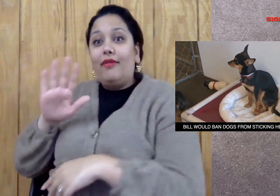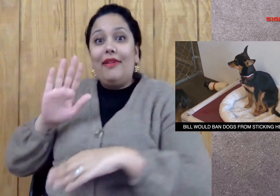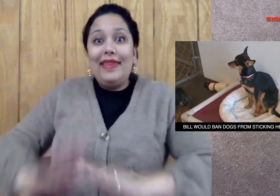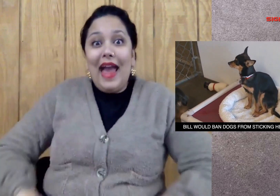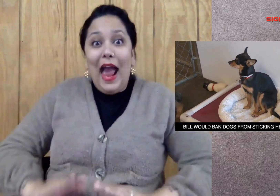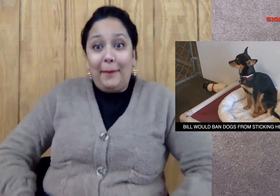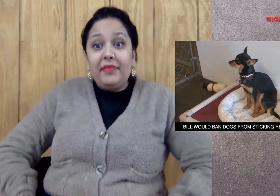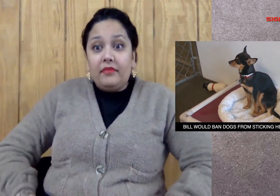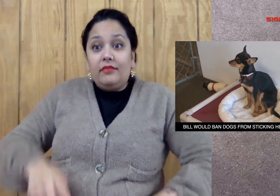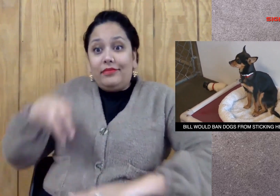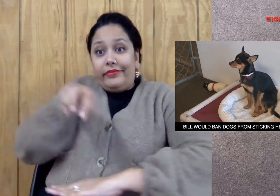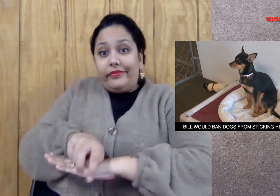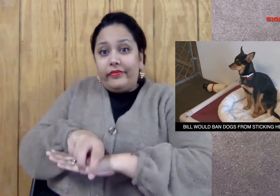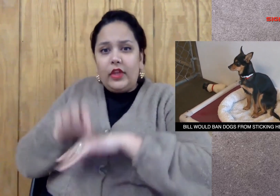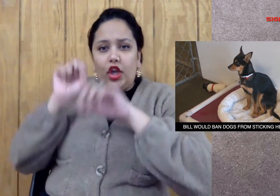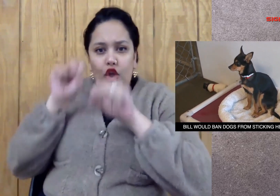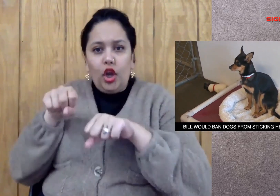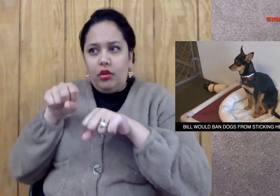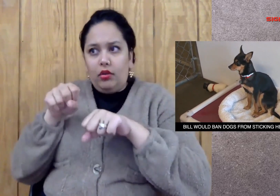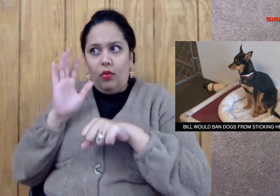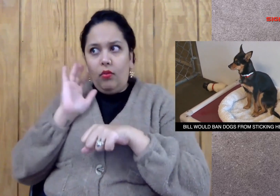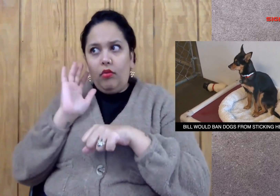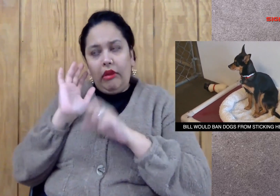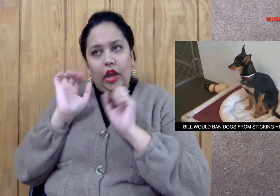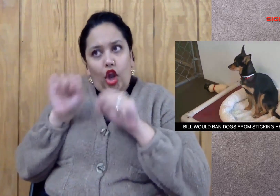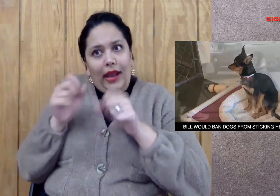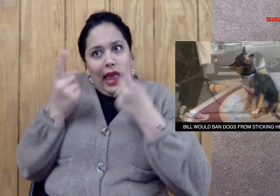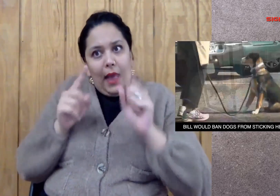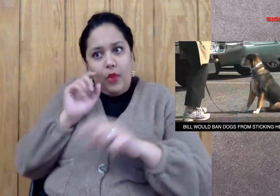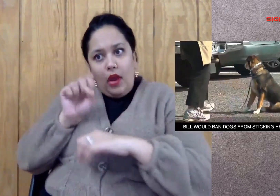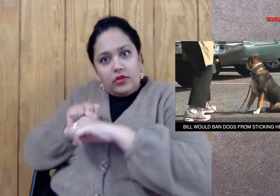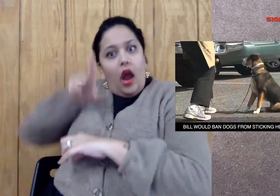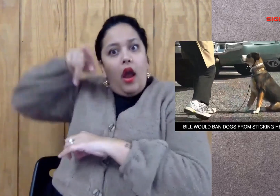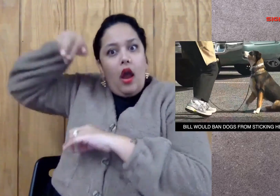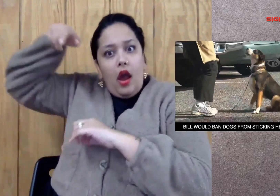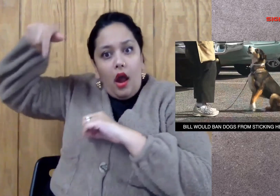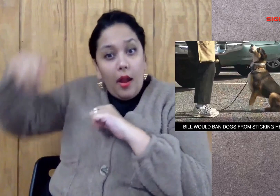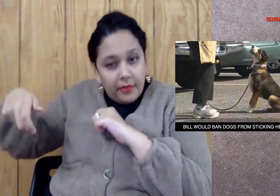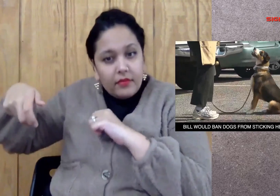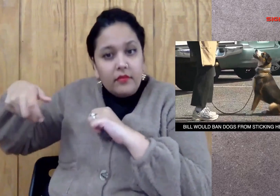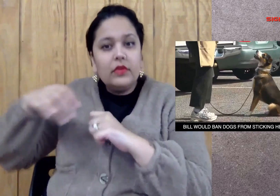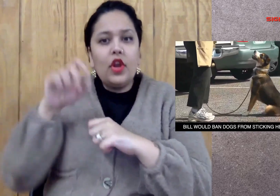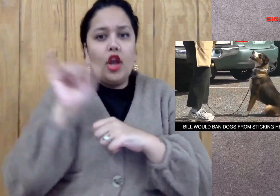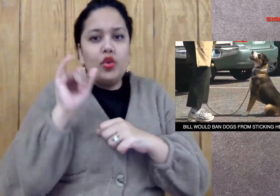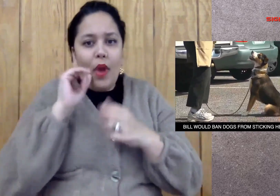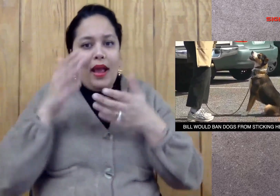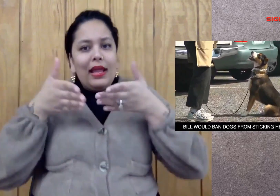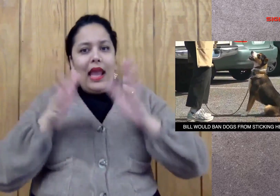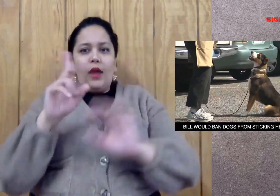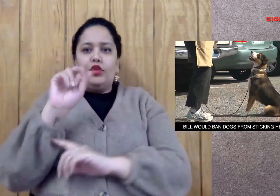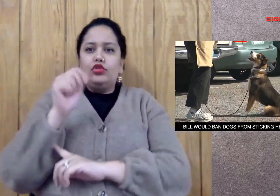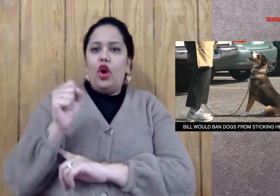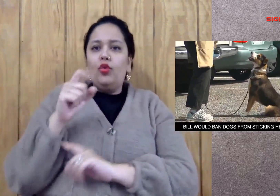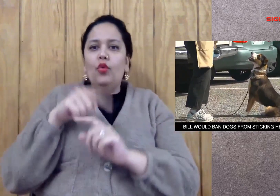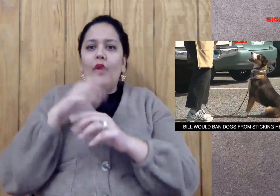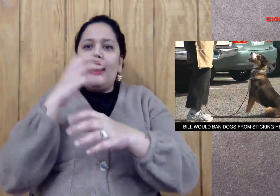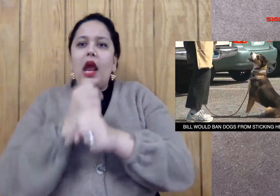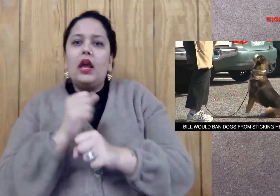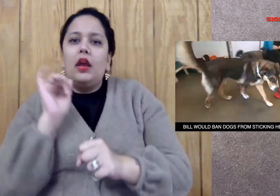And banned dogs from sitting in their owners laps while driving. Experts say if a window is open enough for